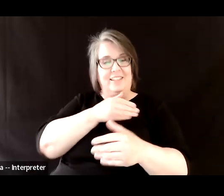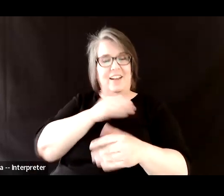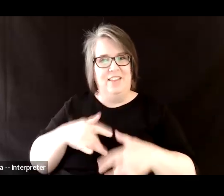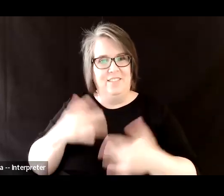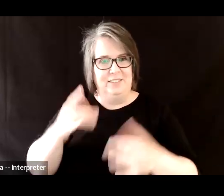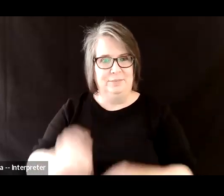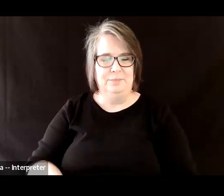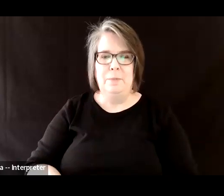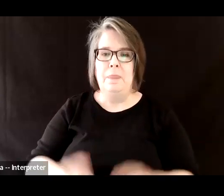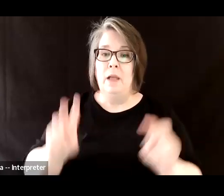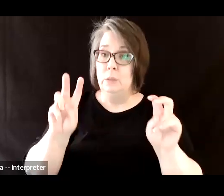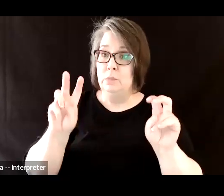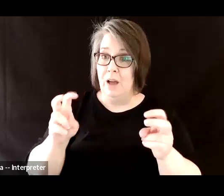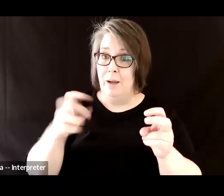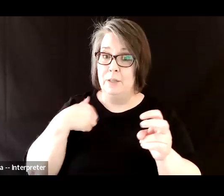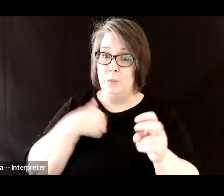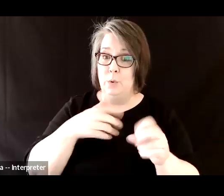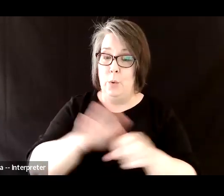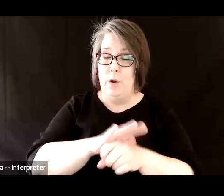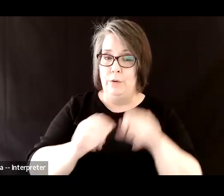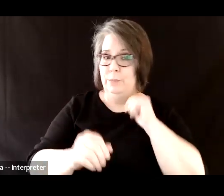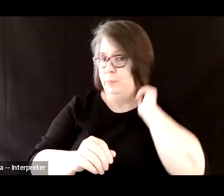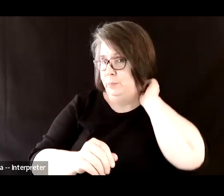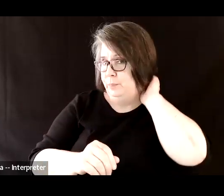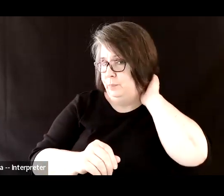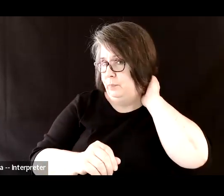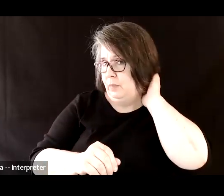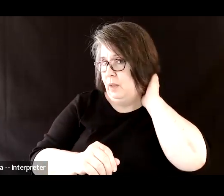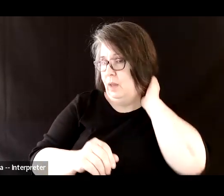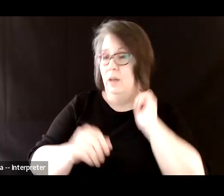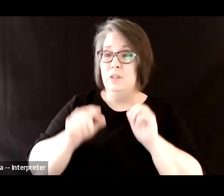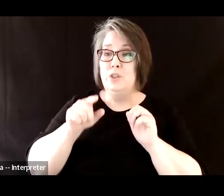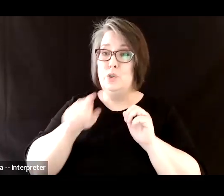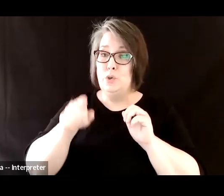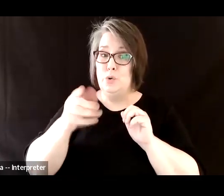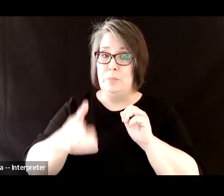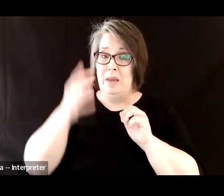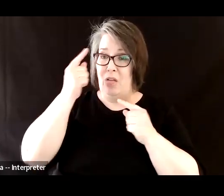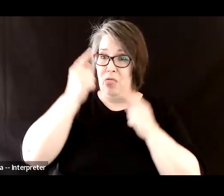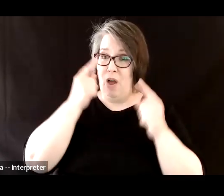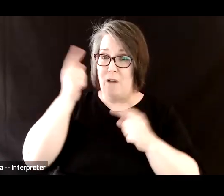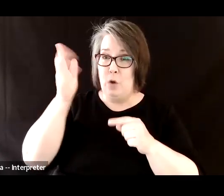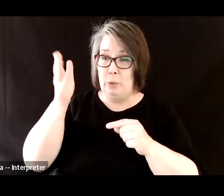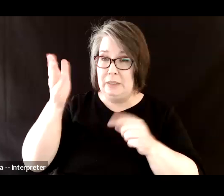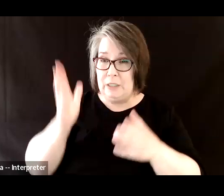So some topics that we are going to be going over being a thoughtful presenter or host, knowing your audience and